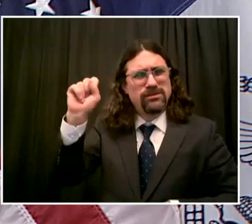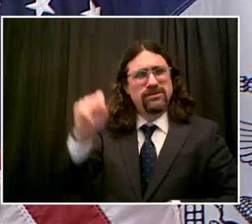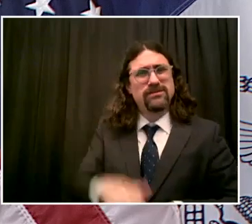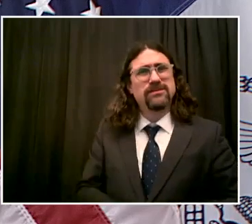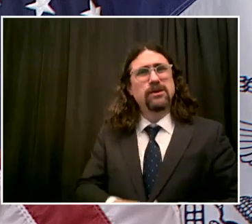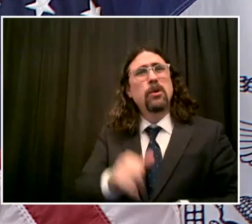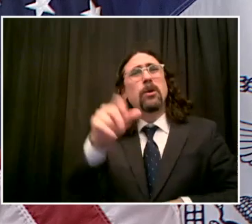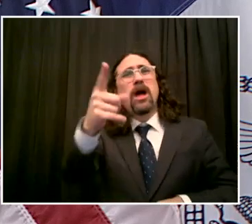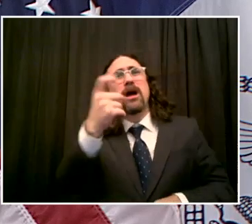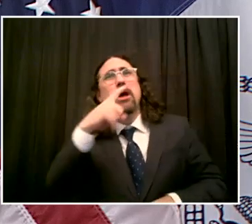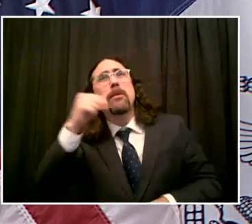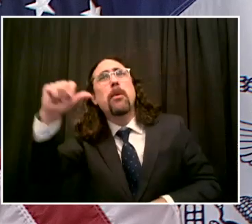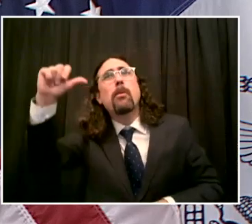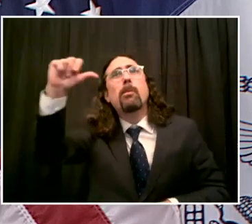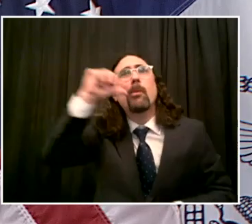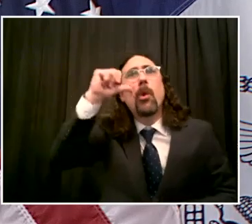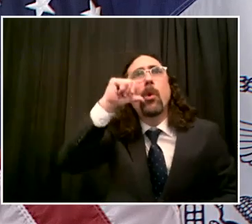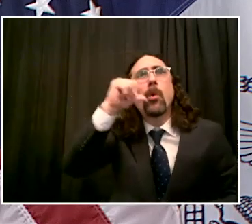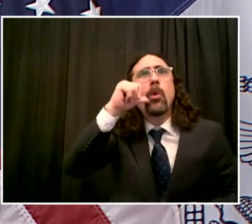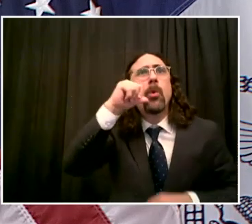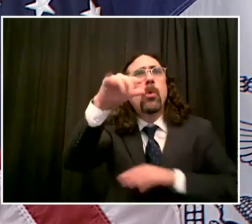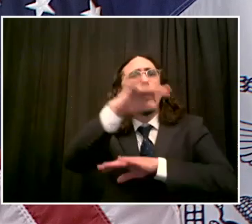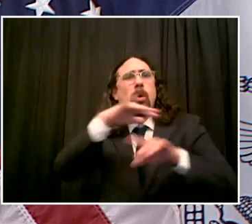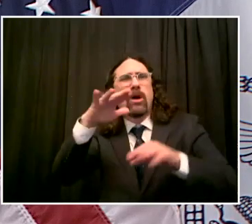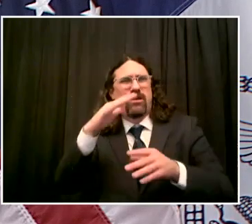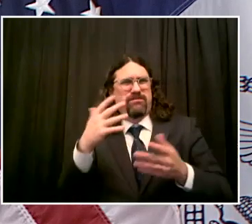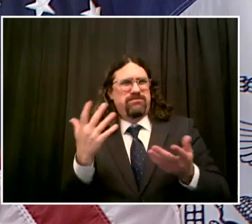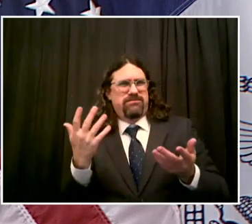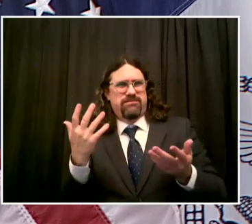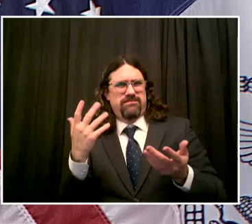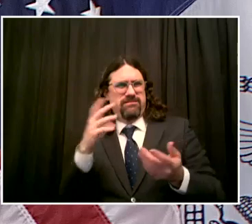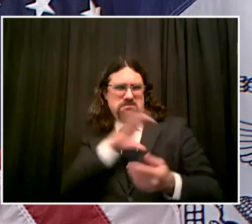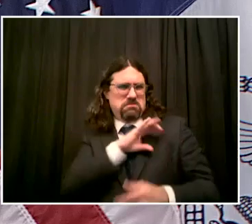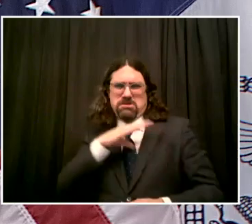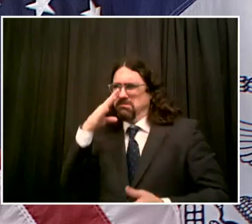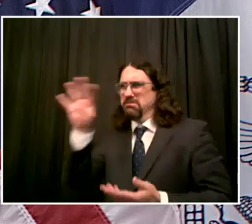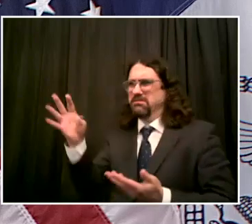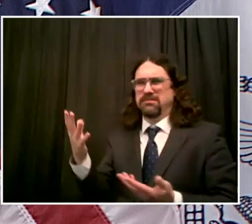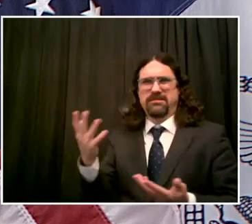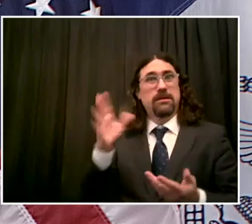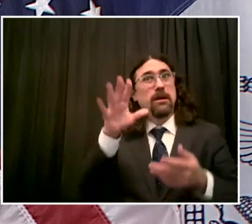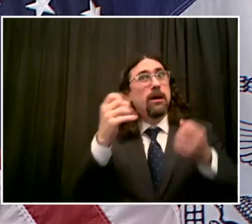ENFORCING ON BARS AND RESTAURANTS AS WE WORK MANY